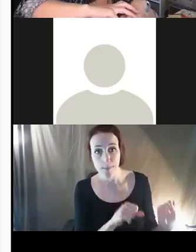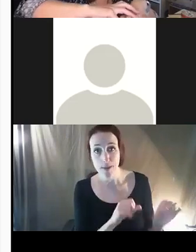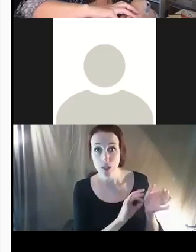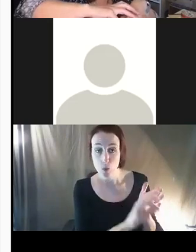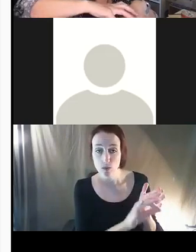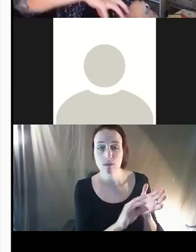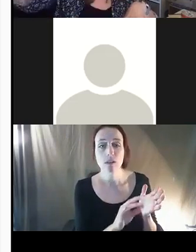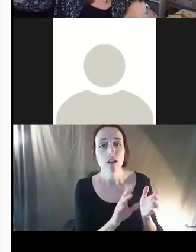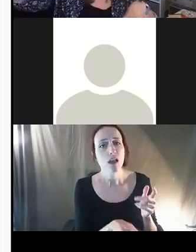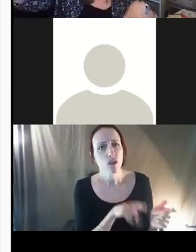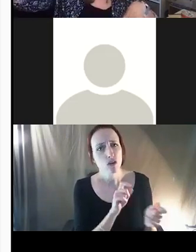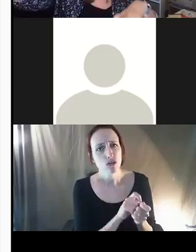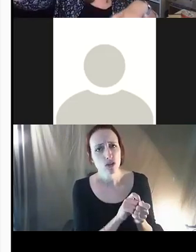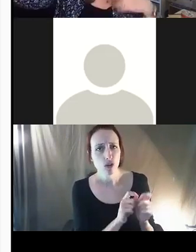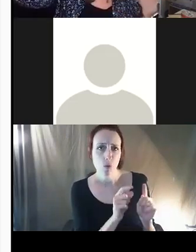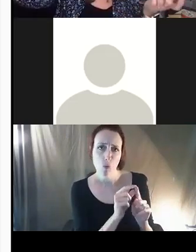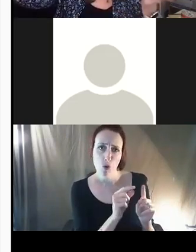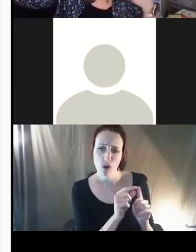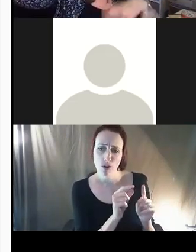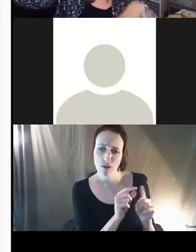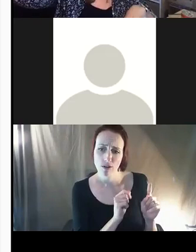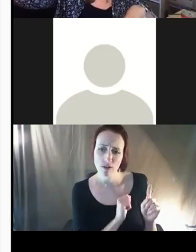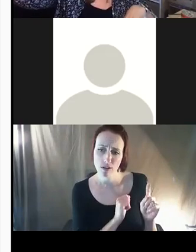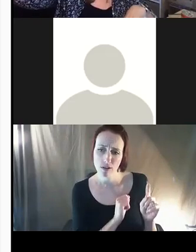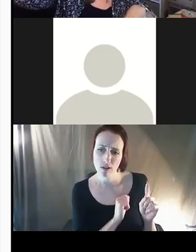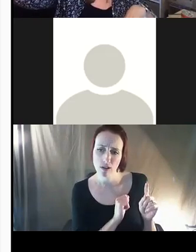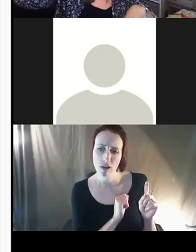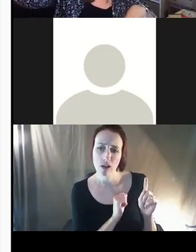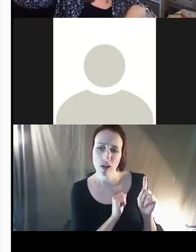pull out testing for readability.